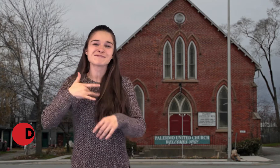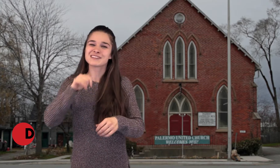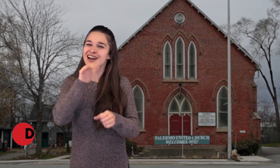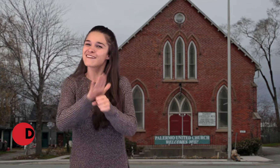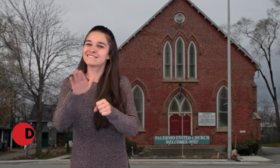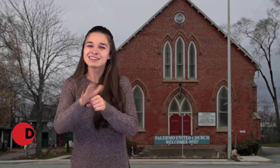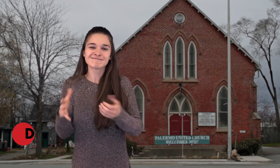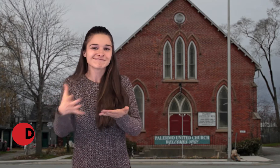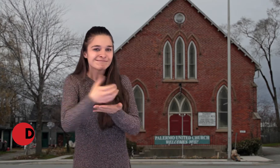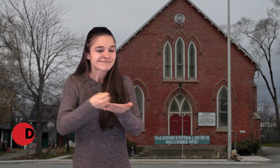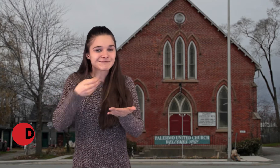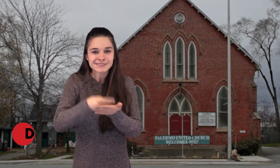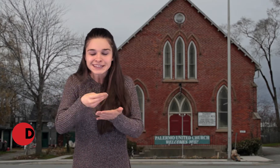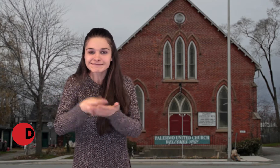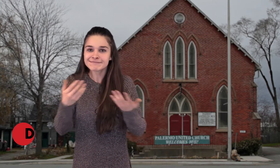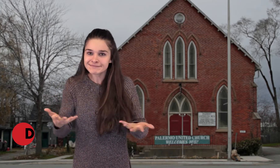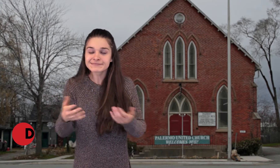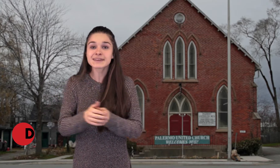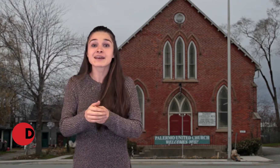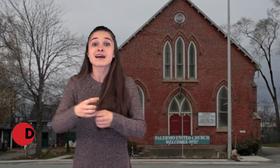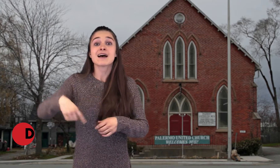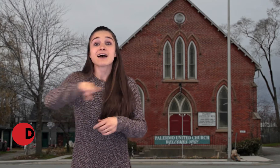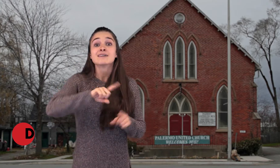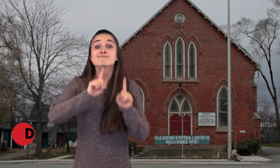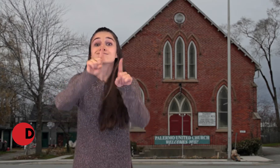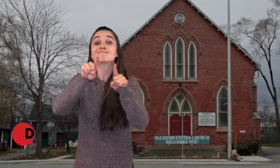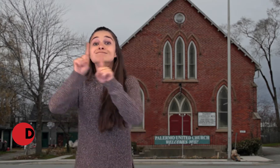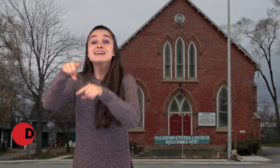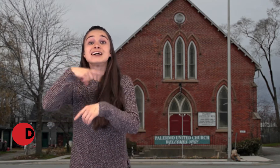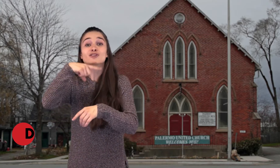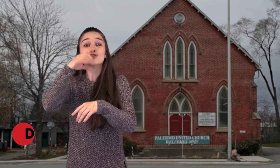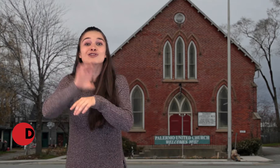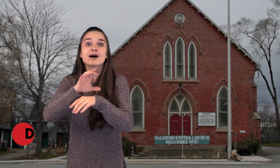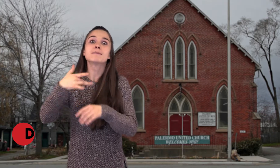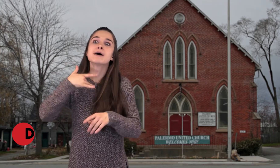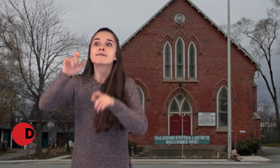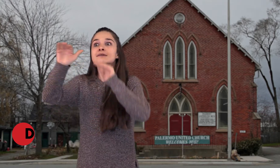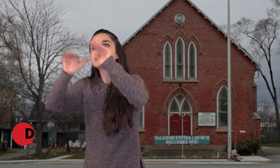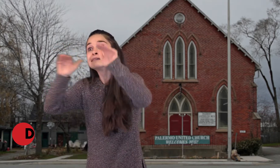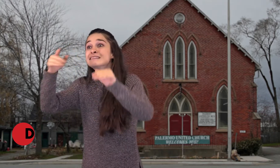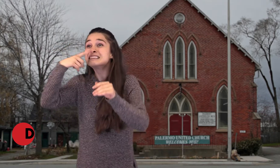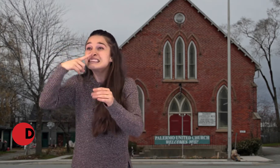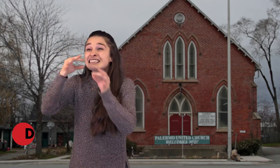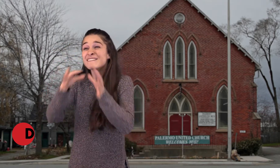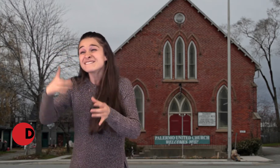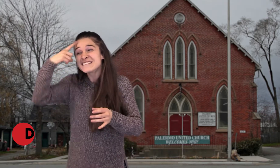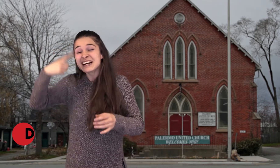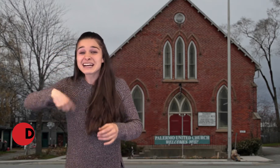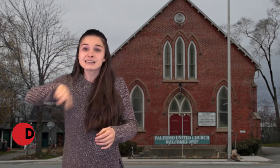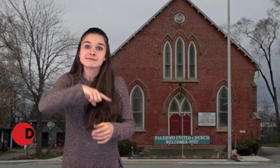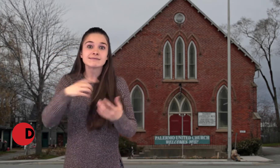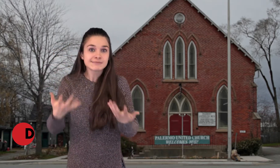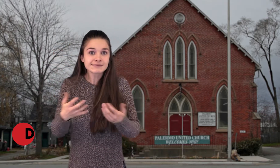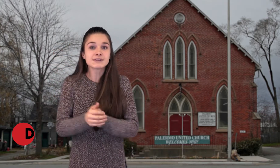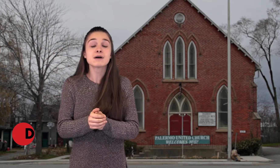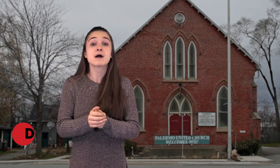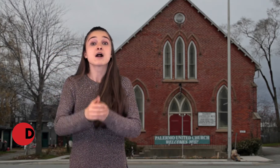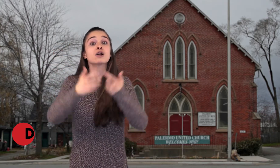Hearing churches with Deaf parishioners often ask around for someone in the congregation to interpret.